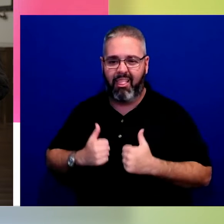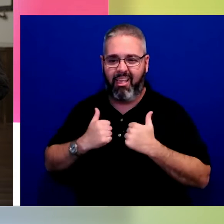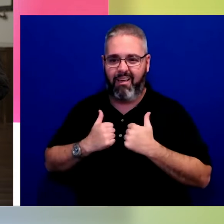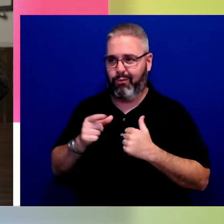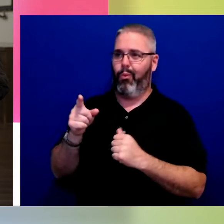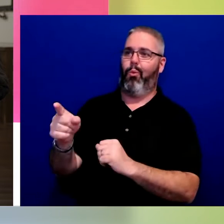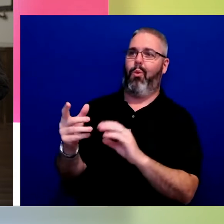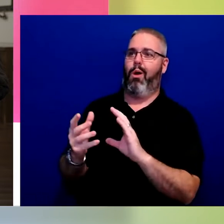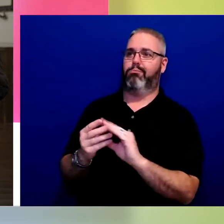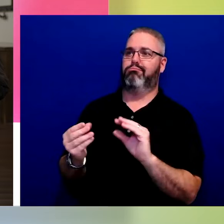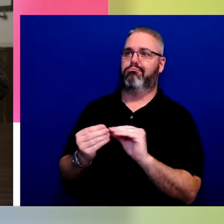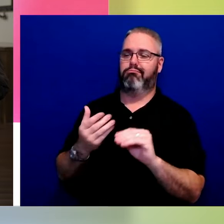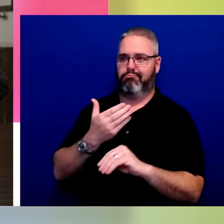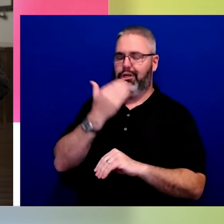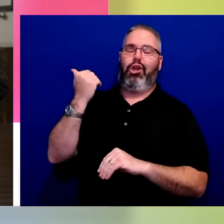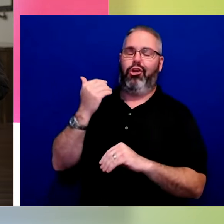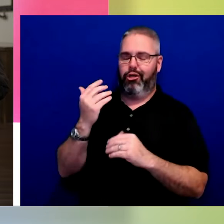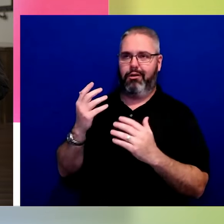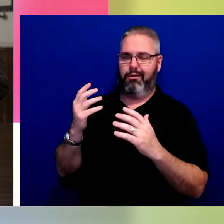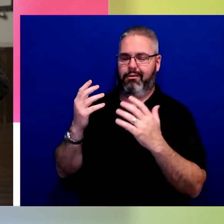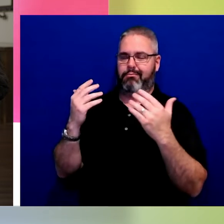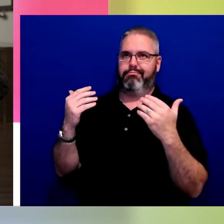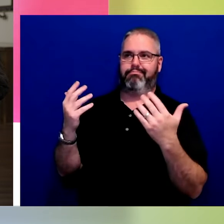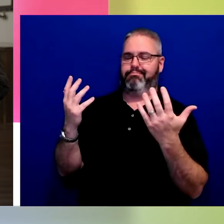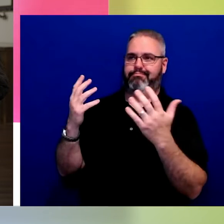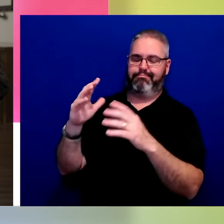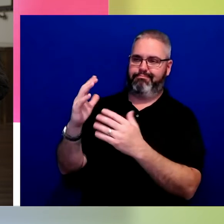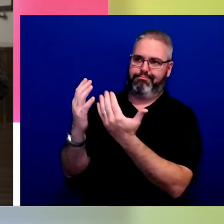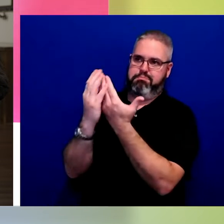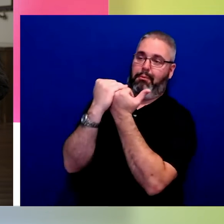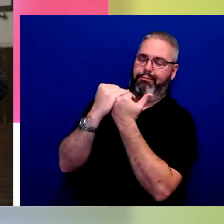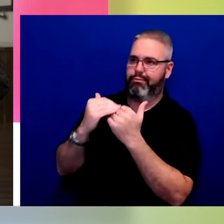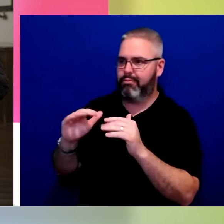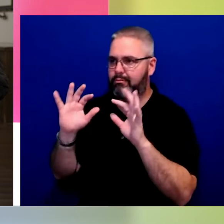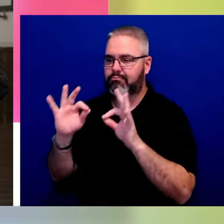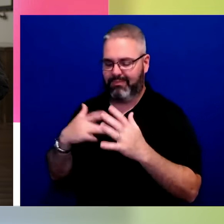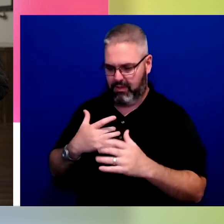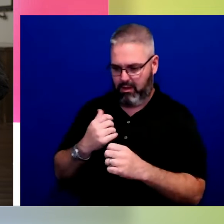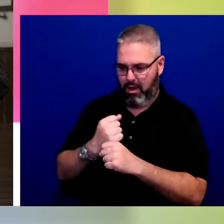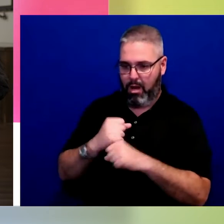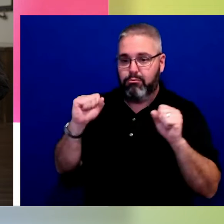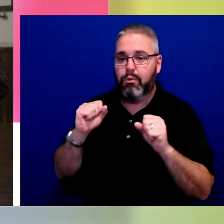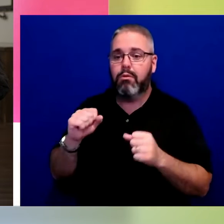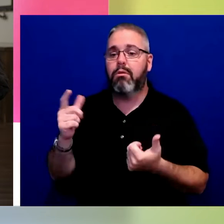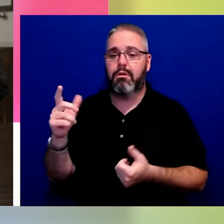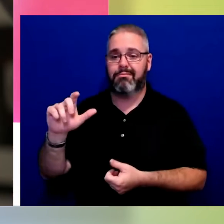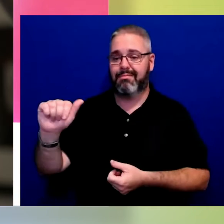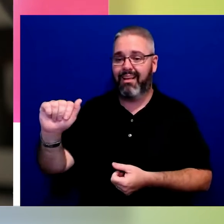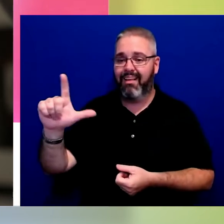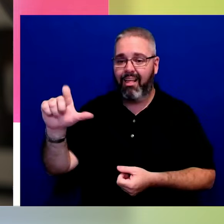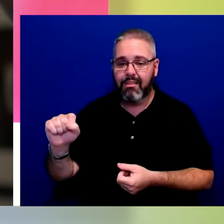I could ever say it, but freedom is also something that ALS, MND, Lou Gehrig's,